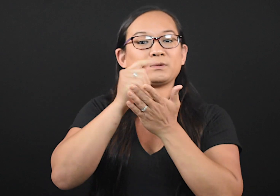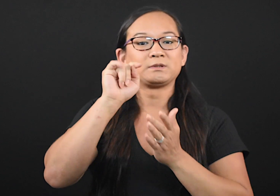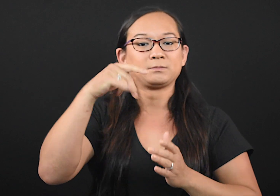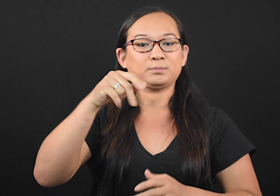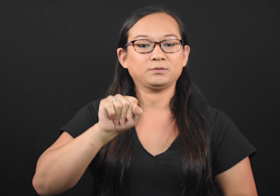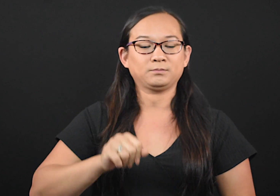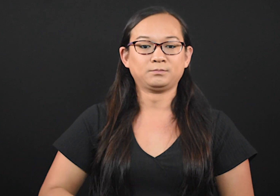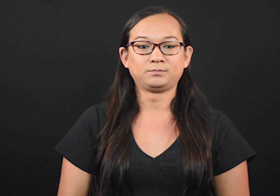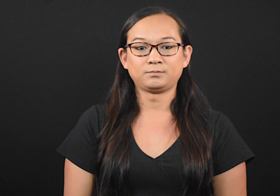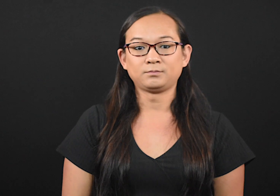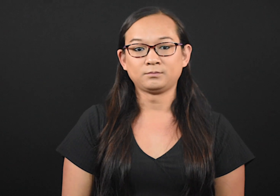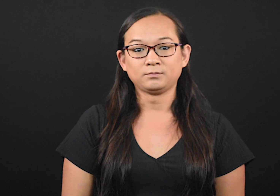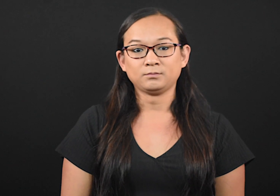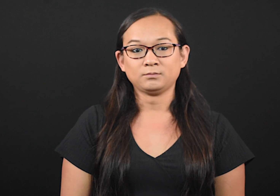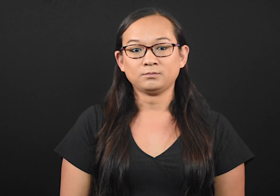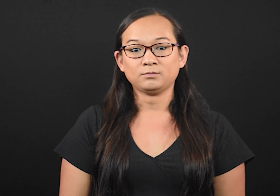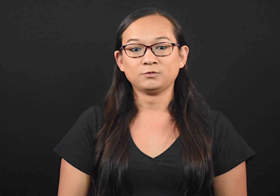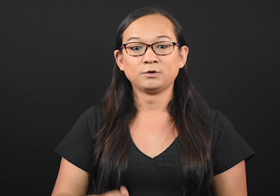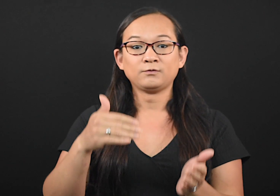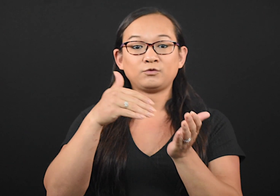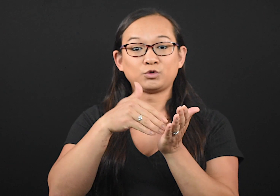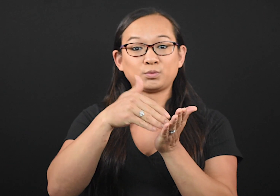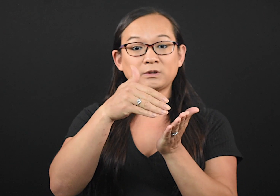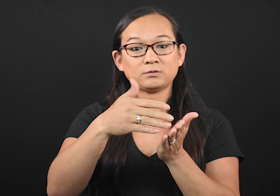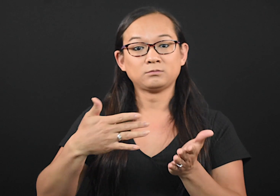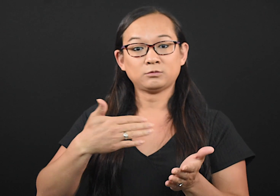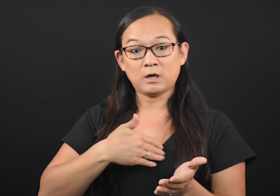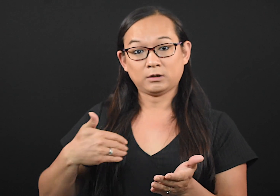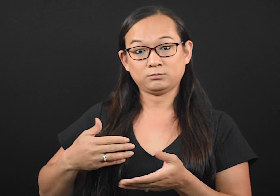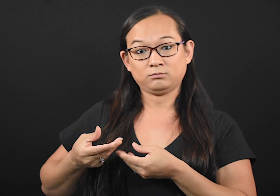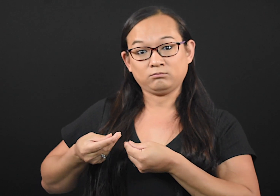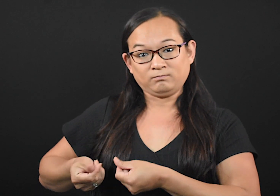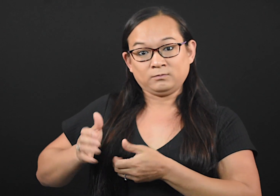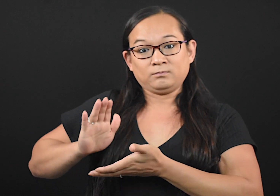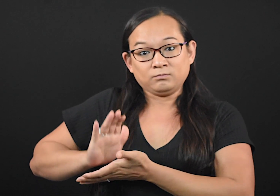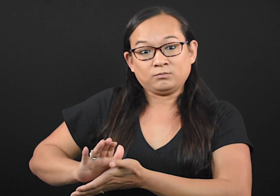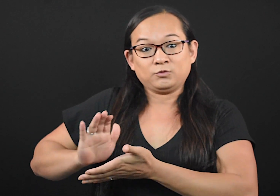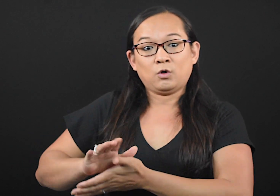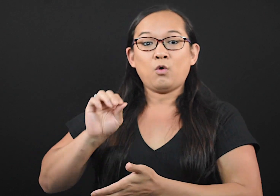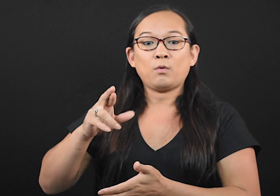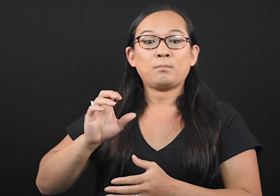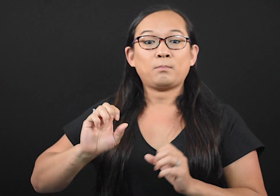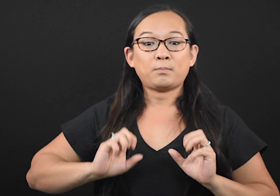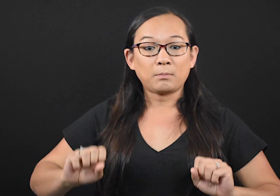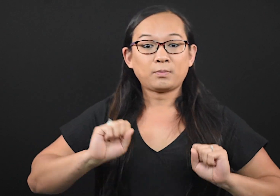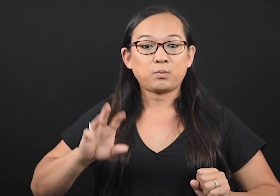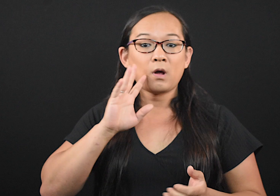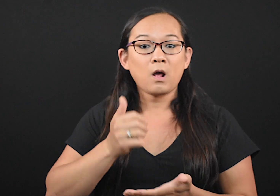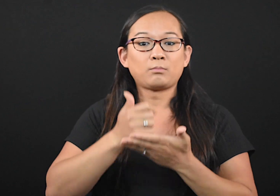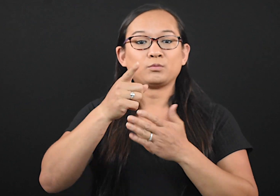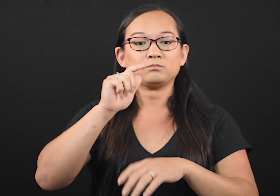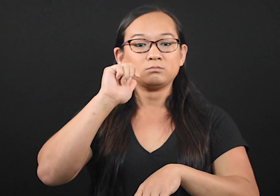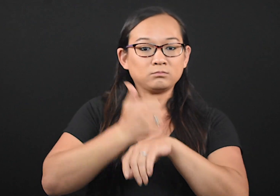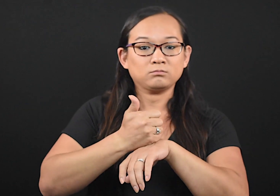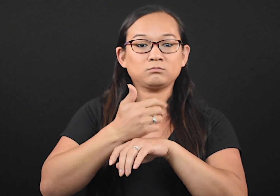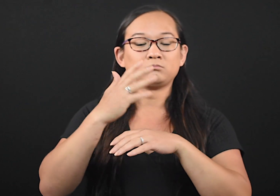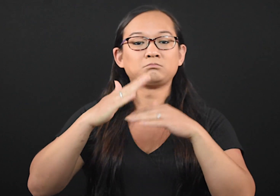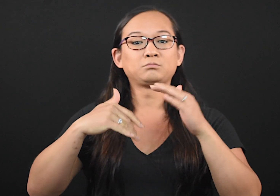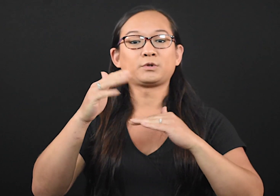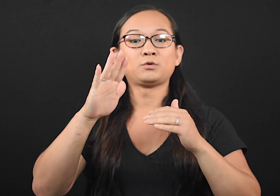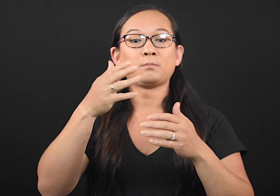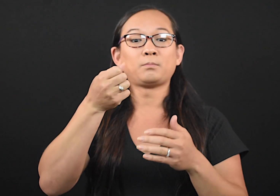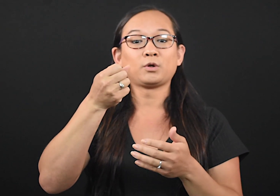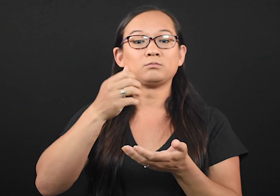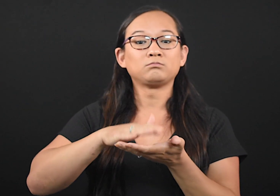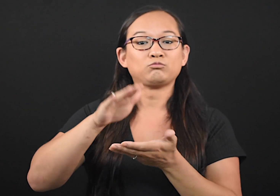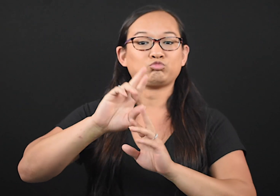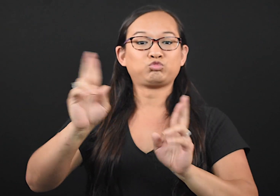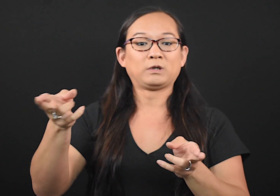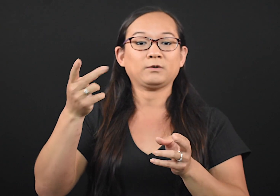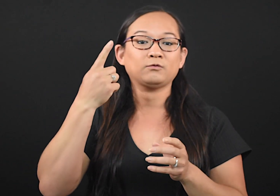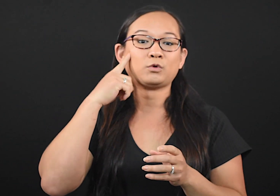● Frequent hand expression or pumping will help you establish and build milk supply if you are